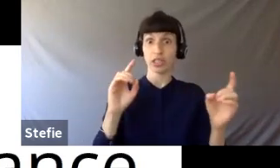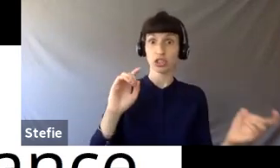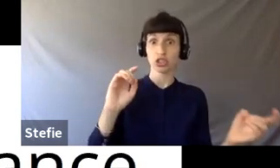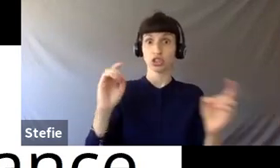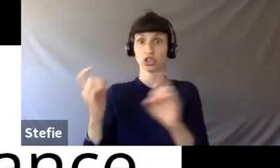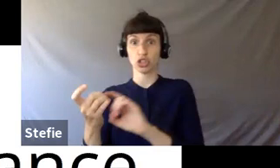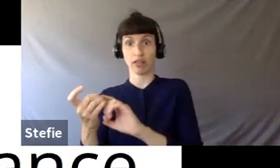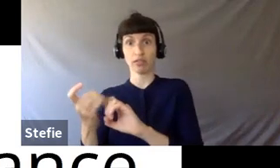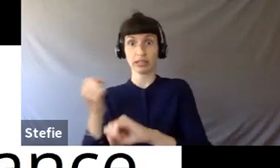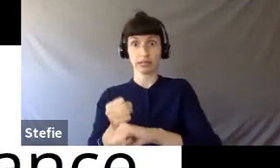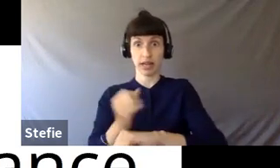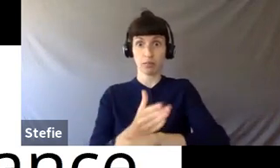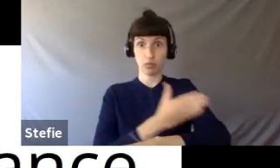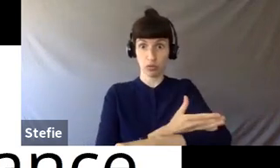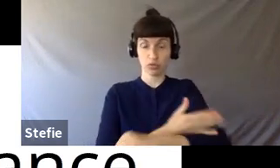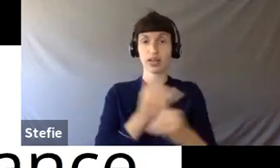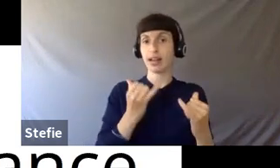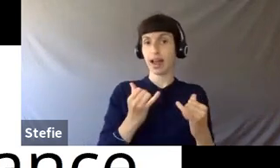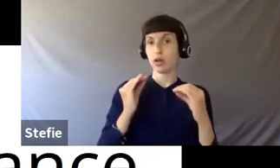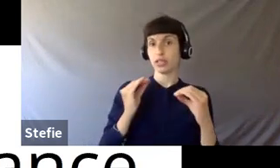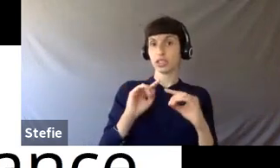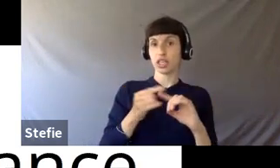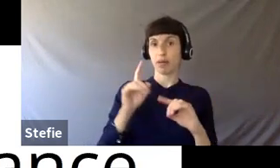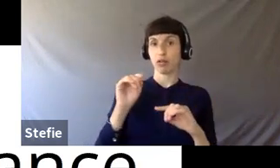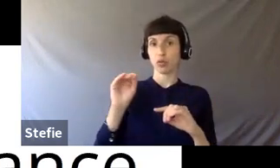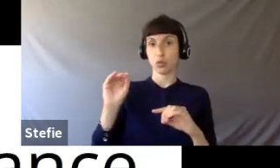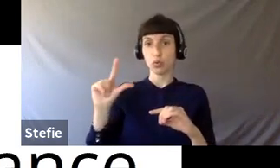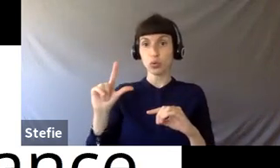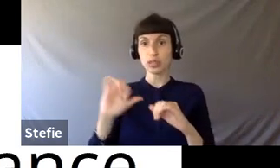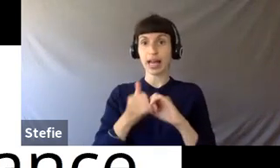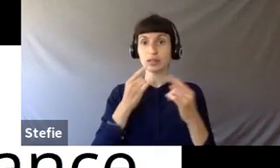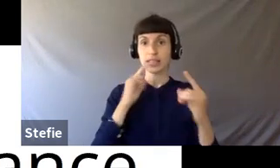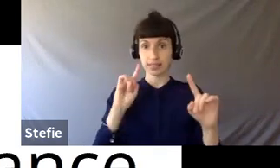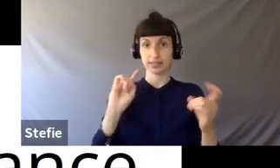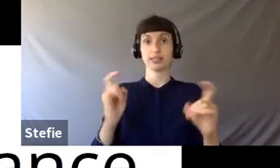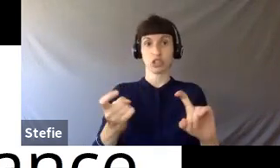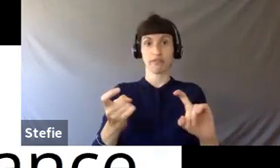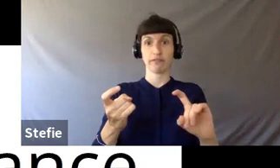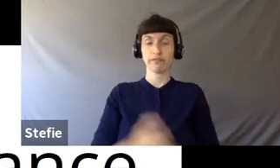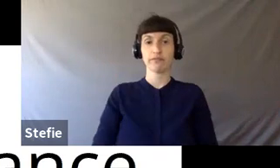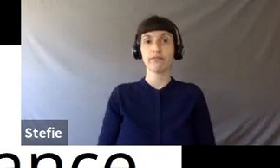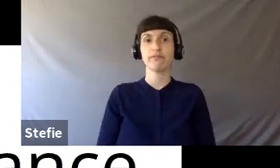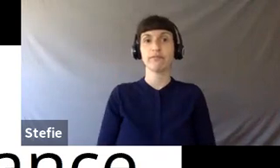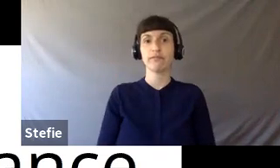I find this to be a powerful statement because we are making a shift in education and right now you are here learning about the tools and these tools can help you to make that shift.